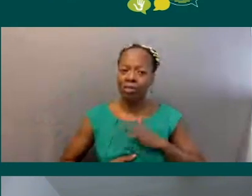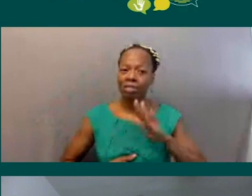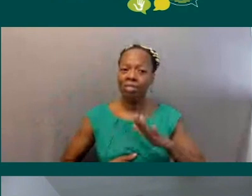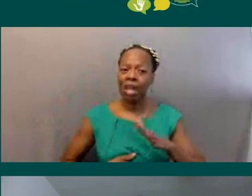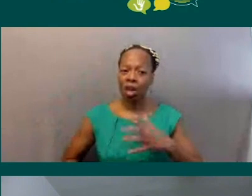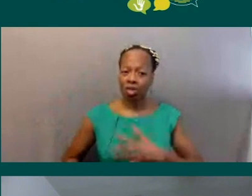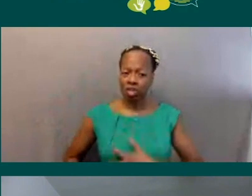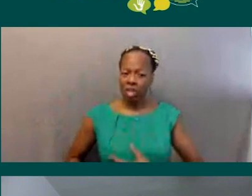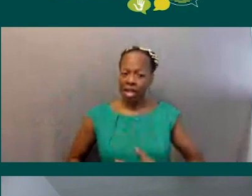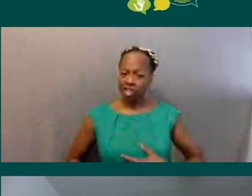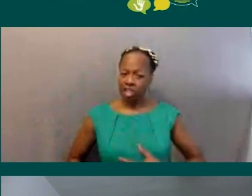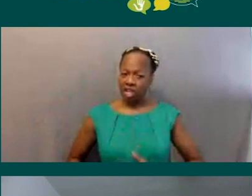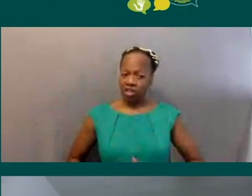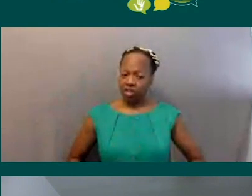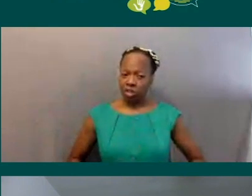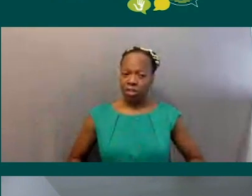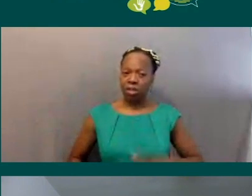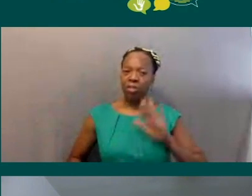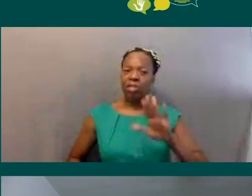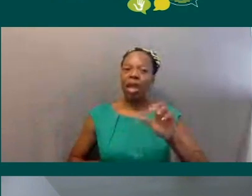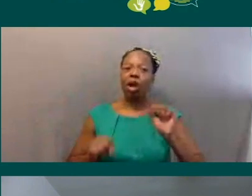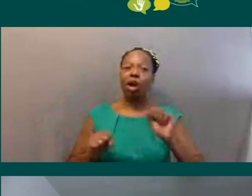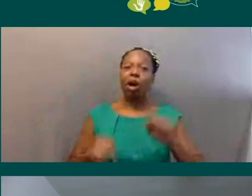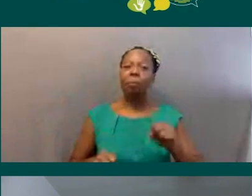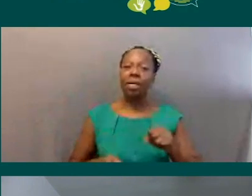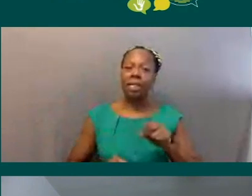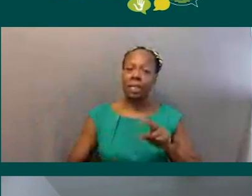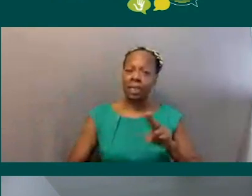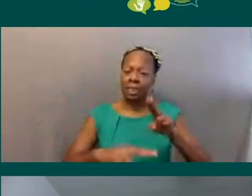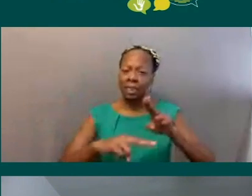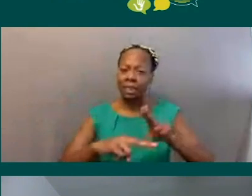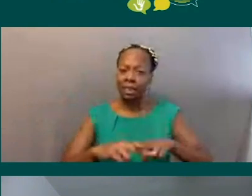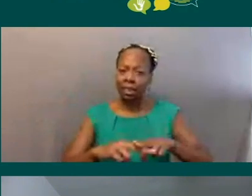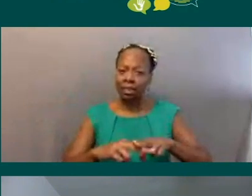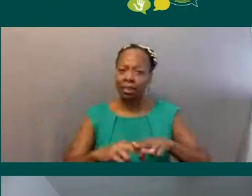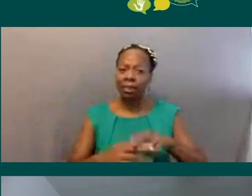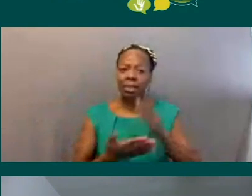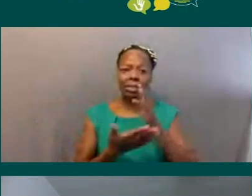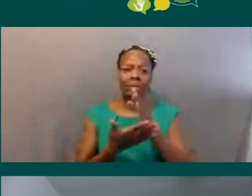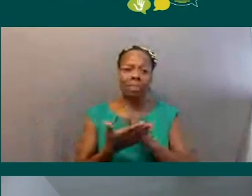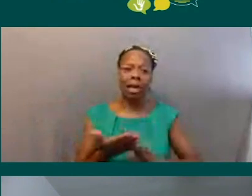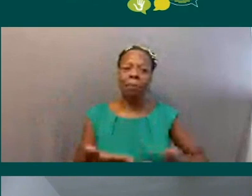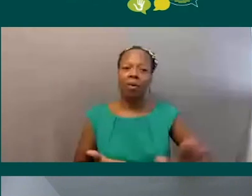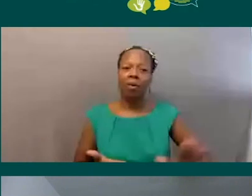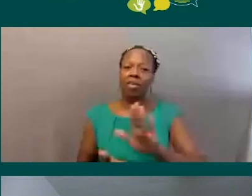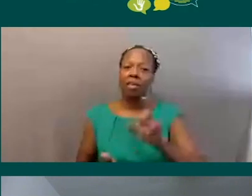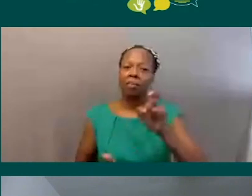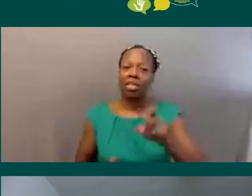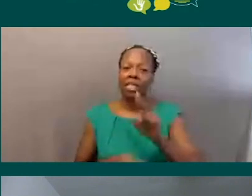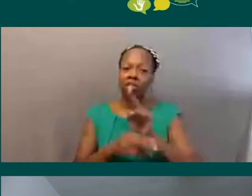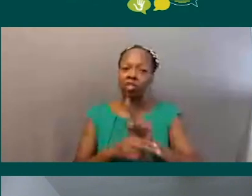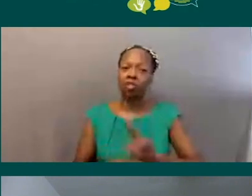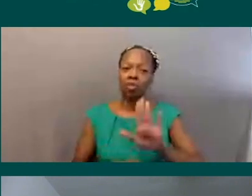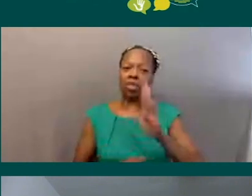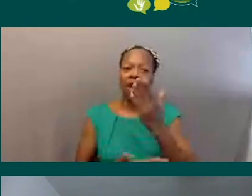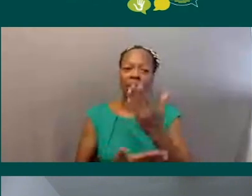Some of those children need their hands to communicate, to work a keyboard, and if they're having to hold themselves upright